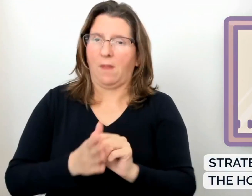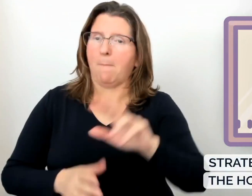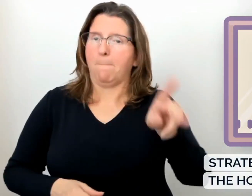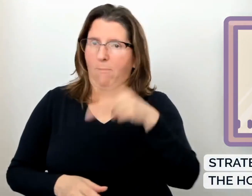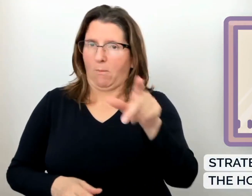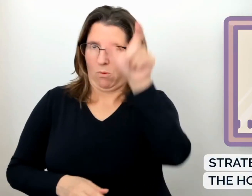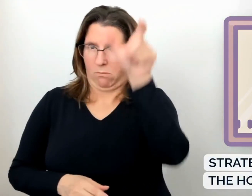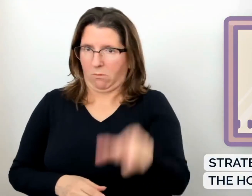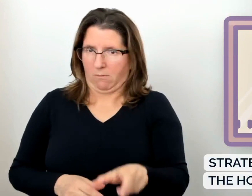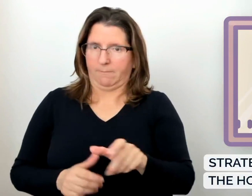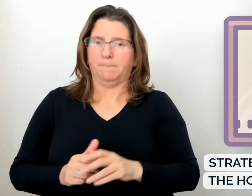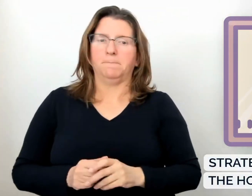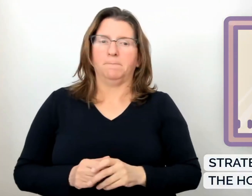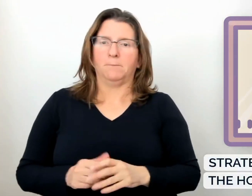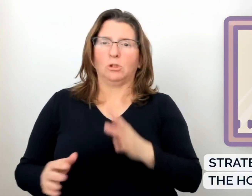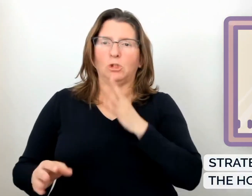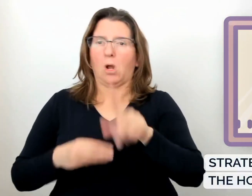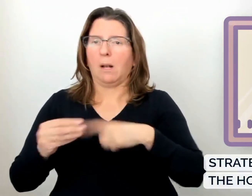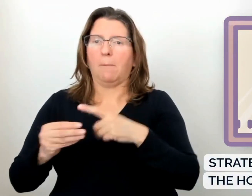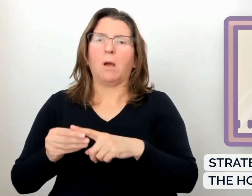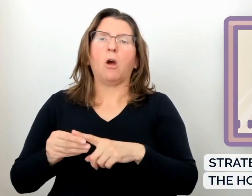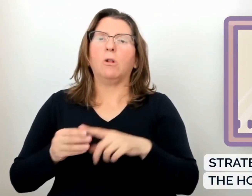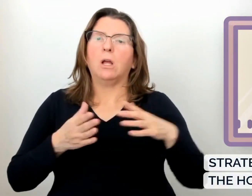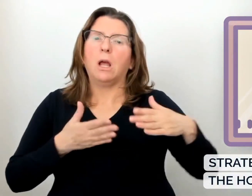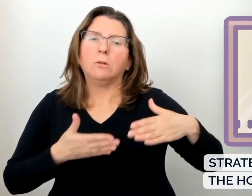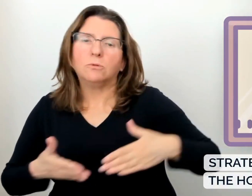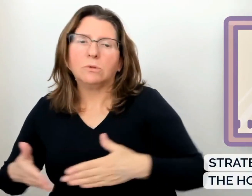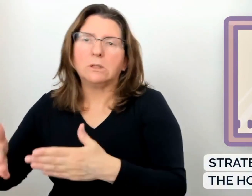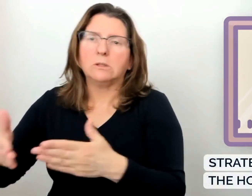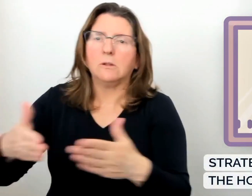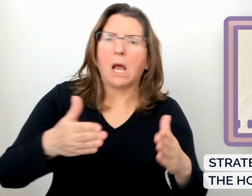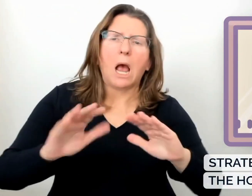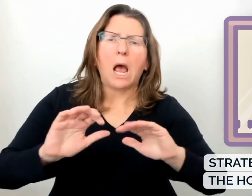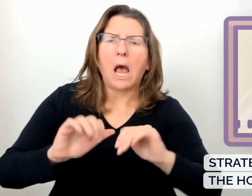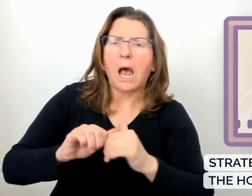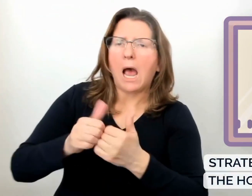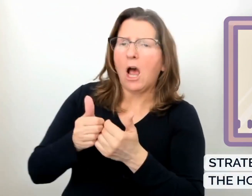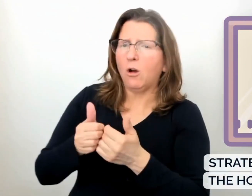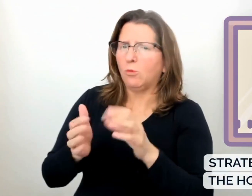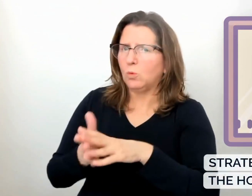The planning and design of how the content will be delivered.